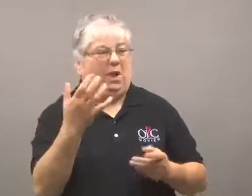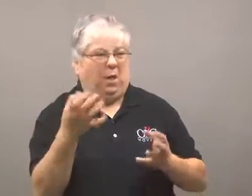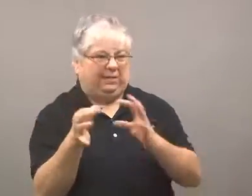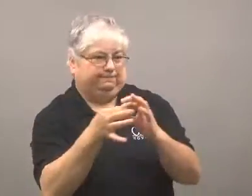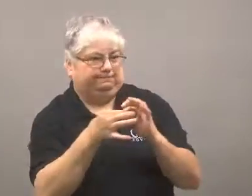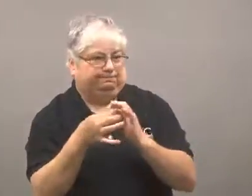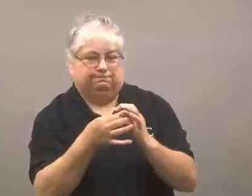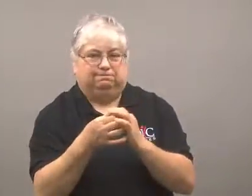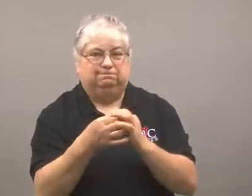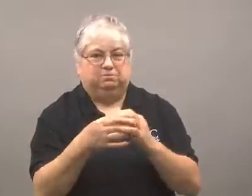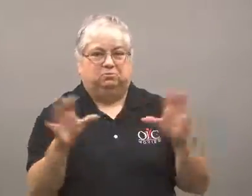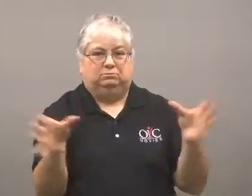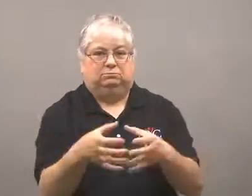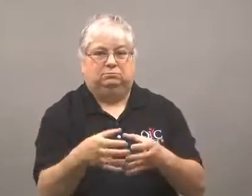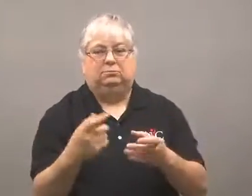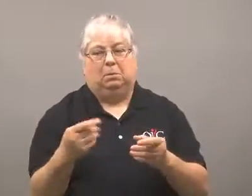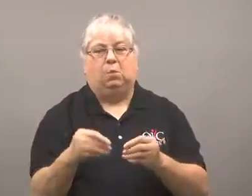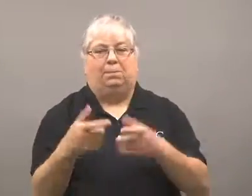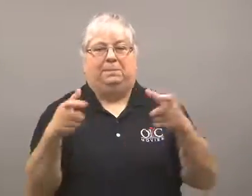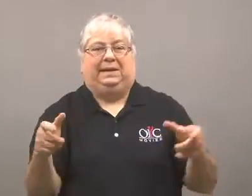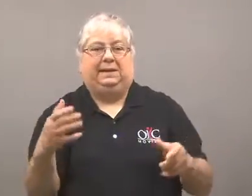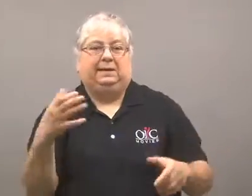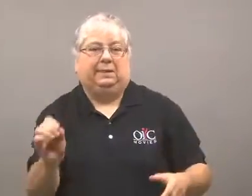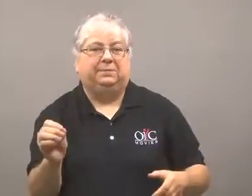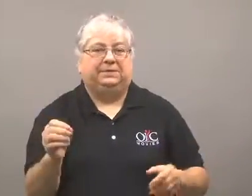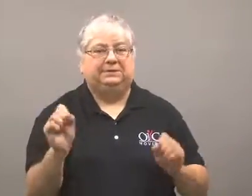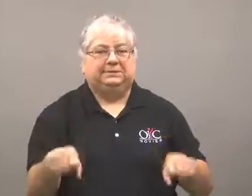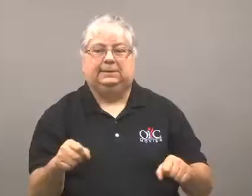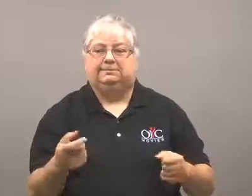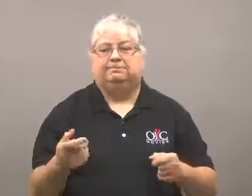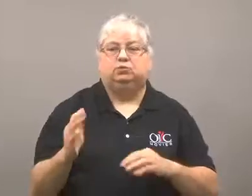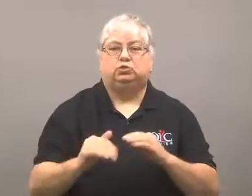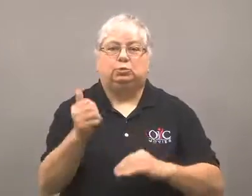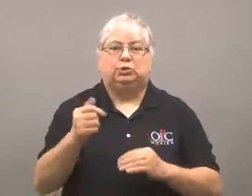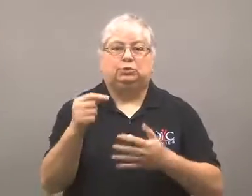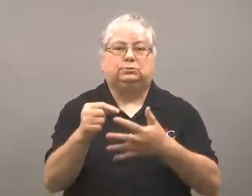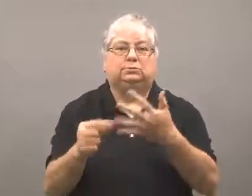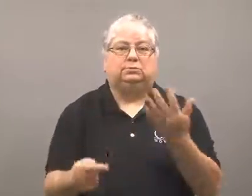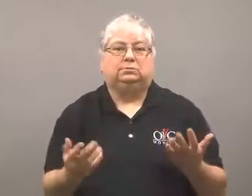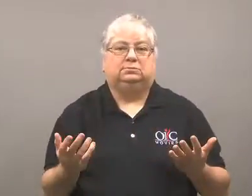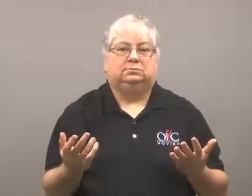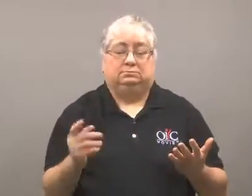will merge into a larger company to cut costs.